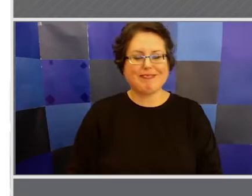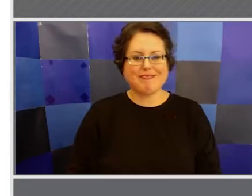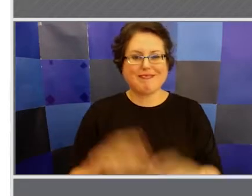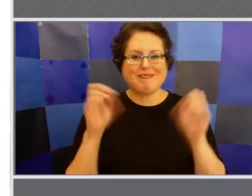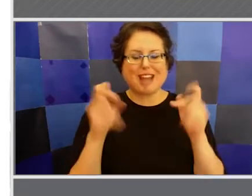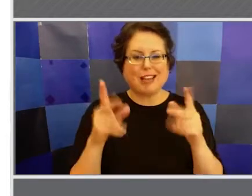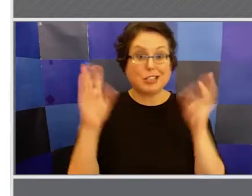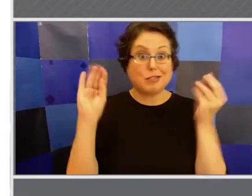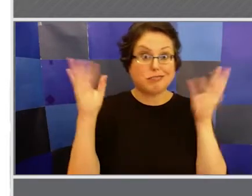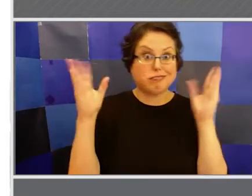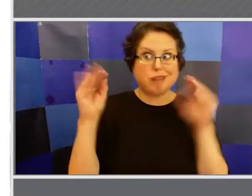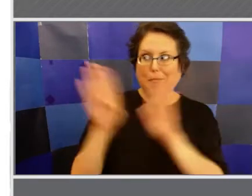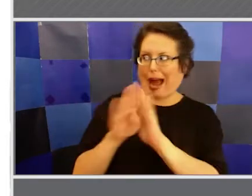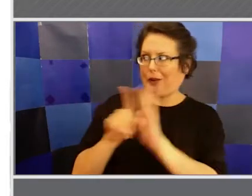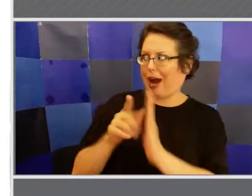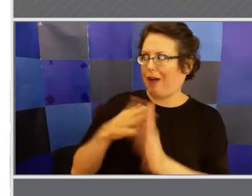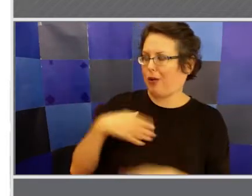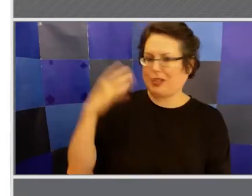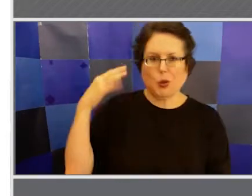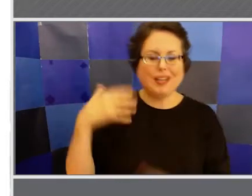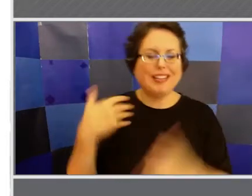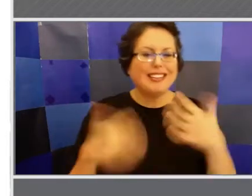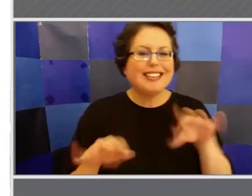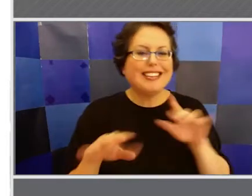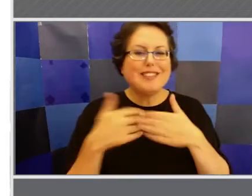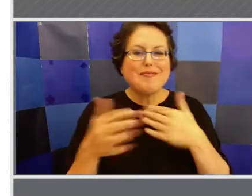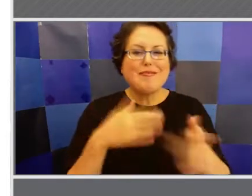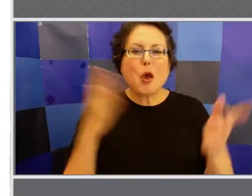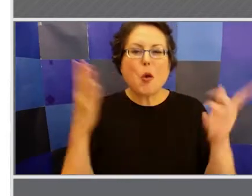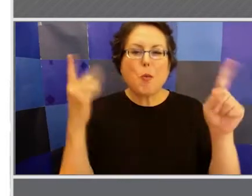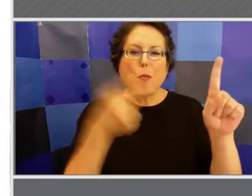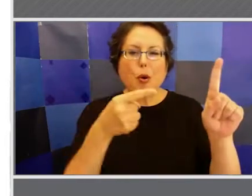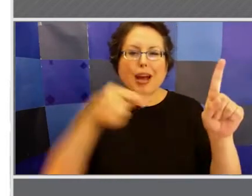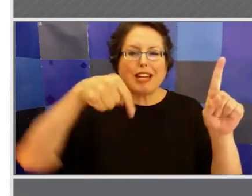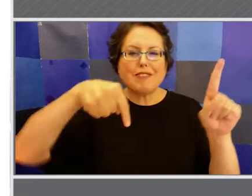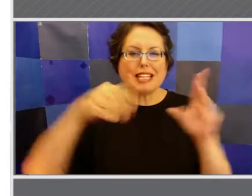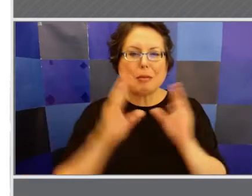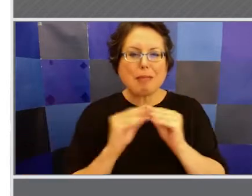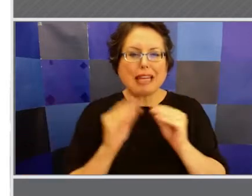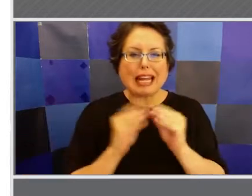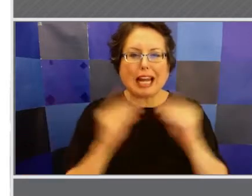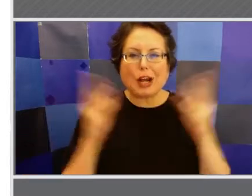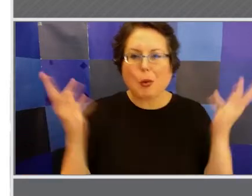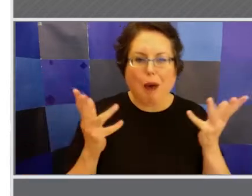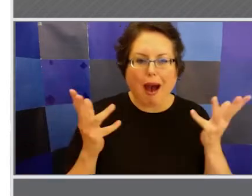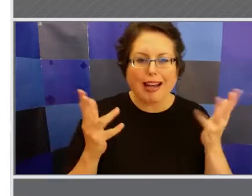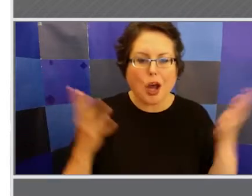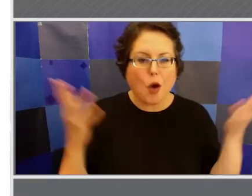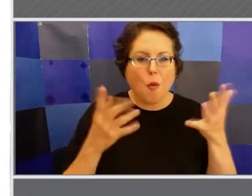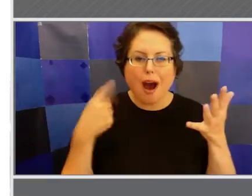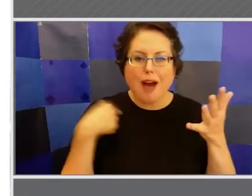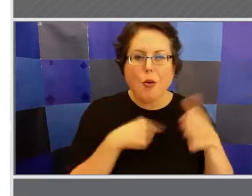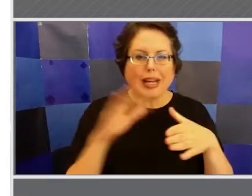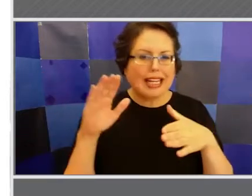So you may be wondering, what's the point of this meeting, what are we doing tonight and what happens with the information that you share with us.